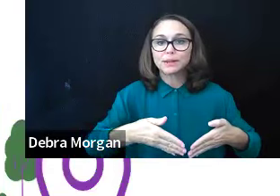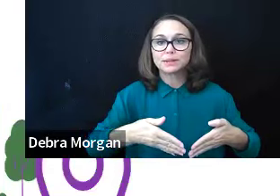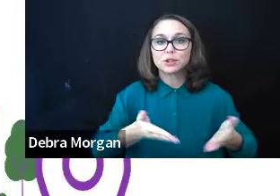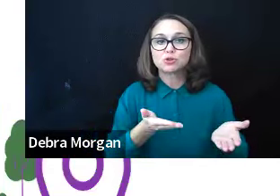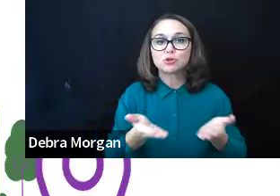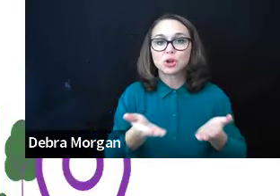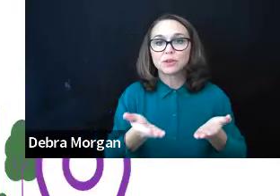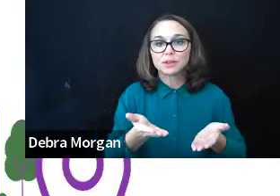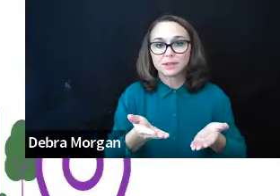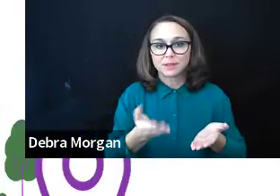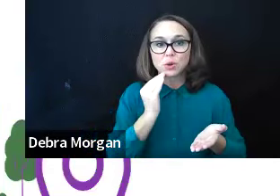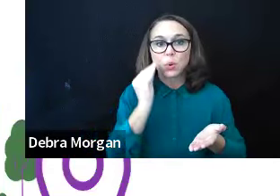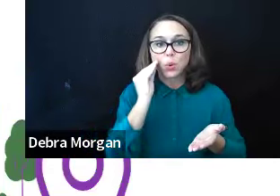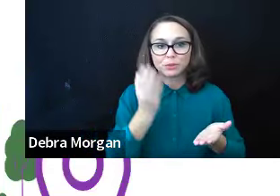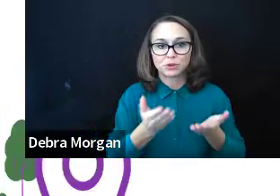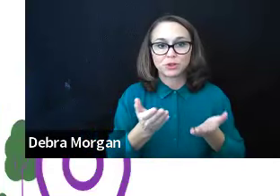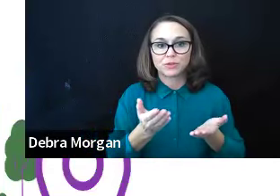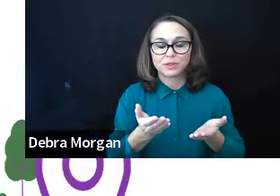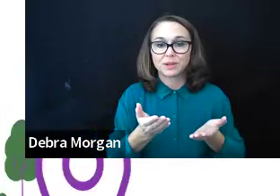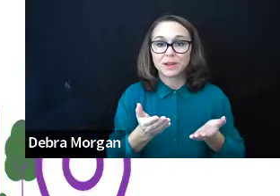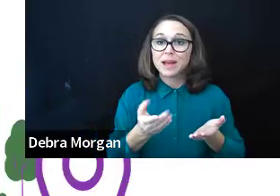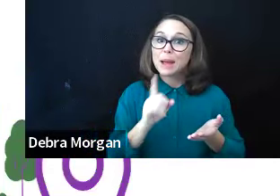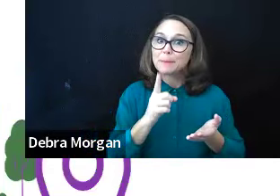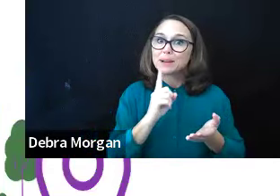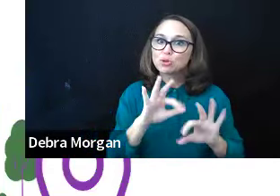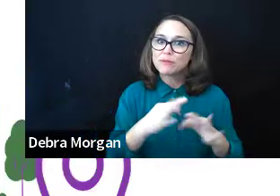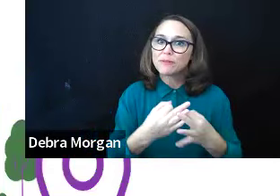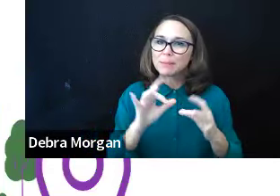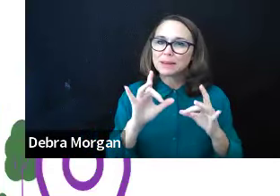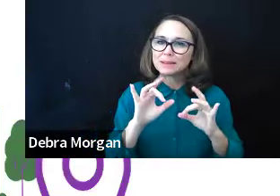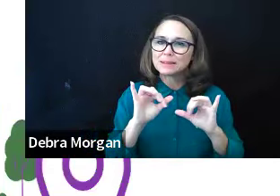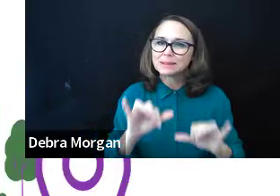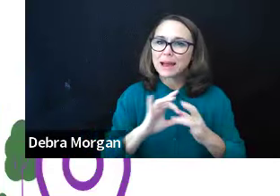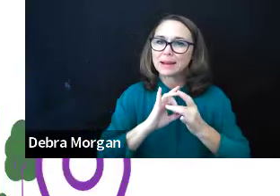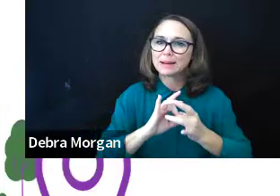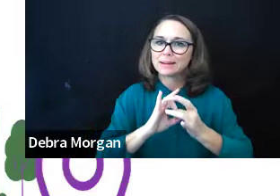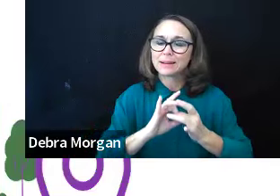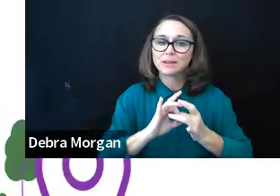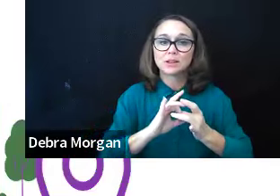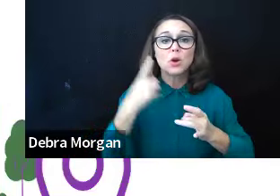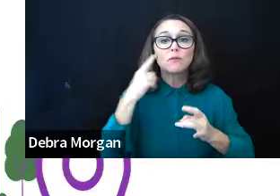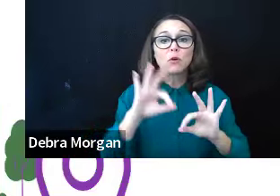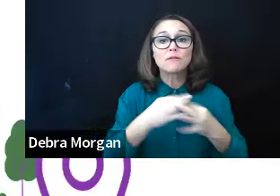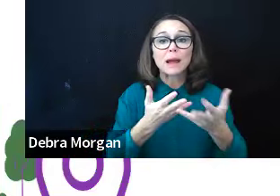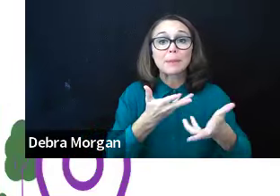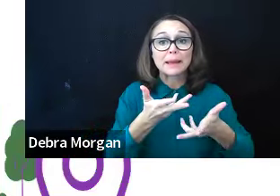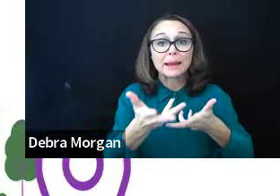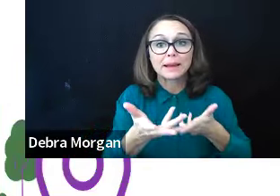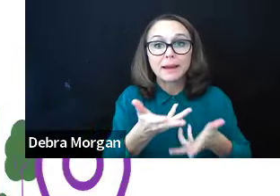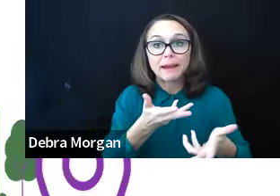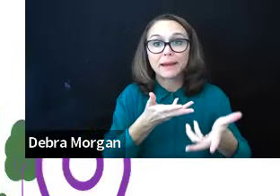so that they can advance to an integrated family-engaged early childhood health system.